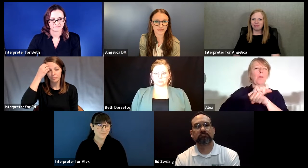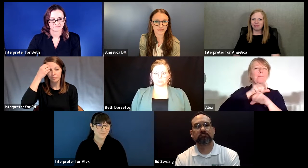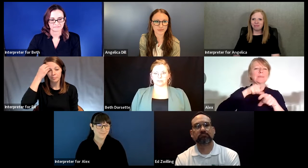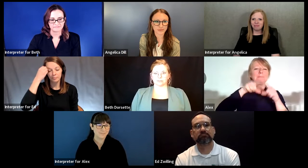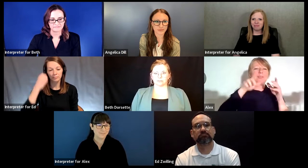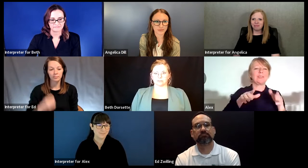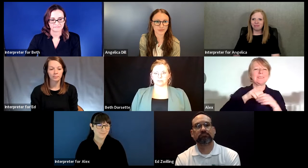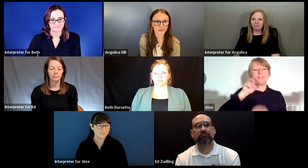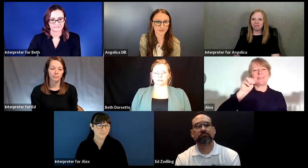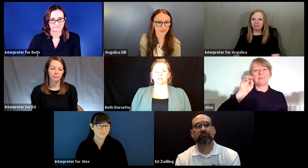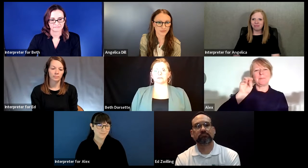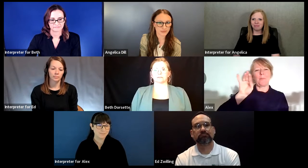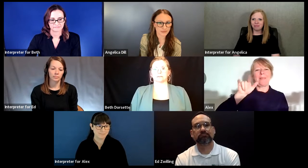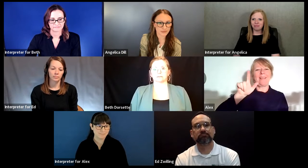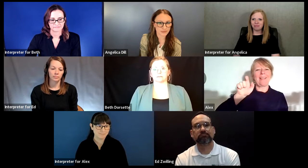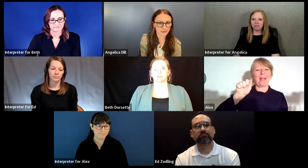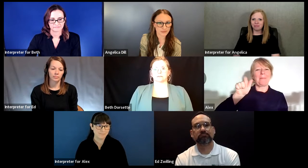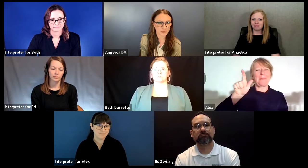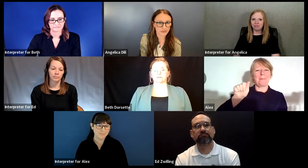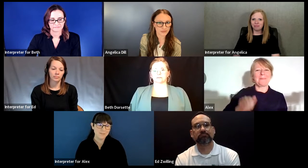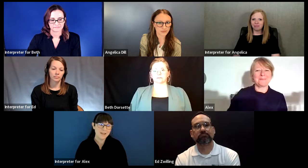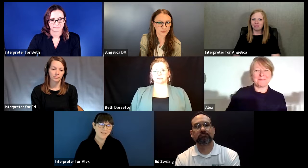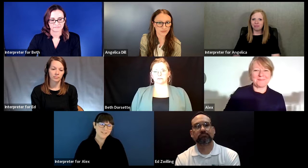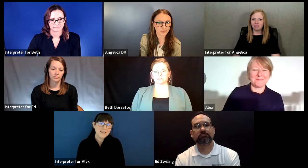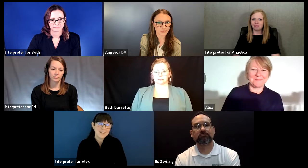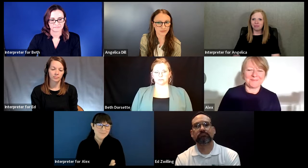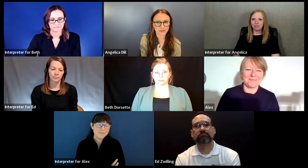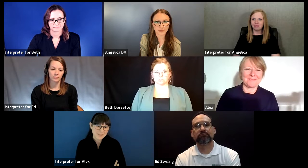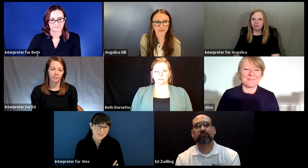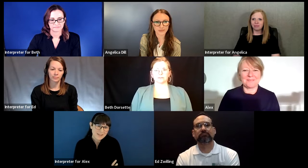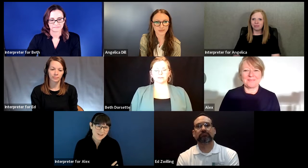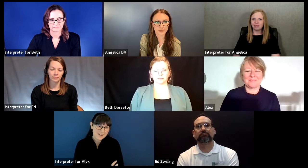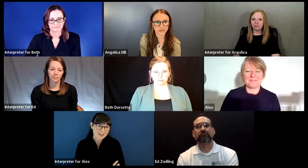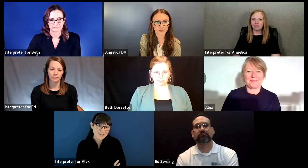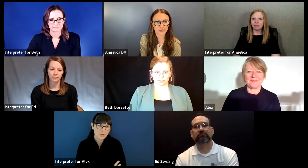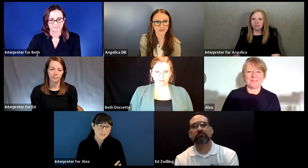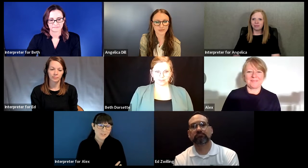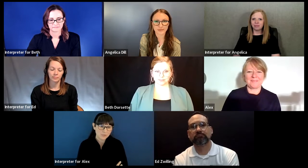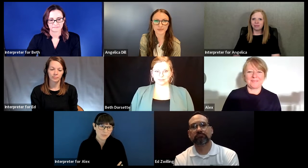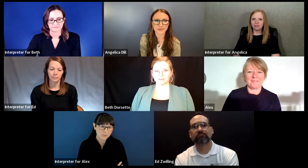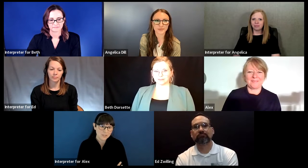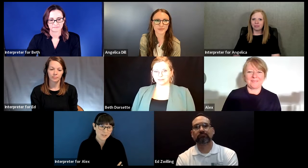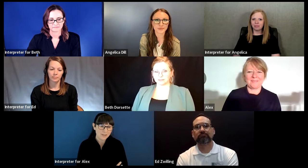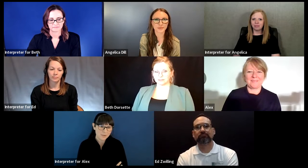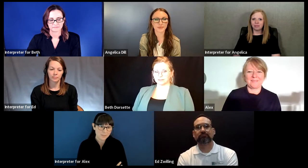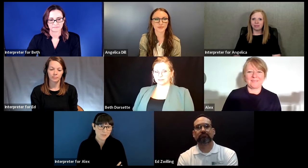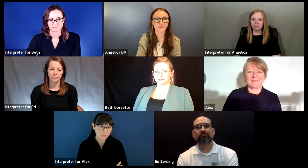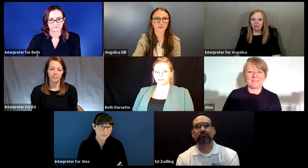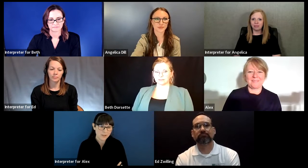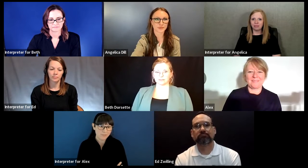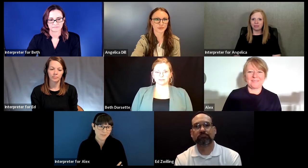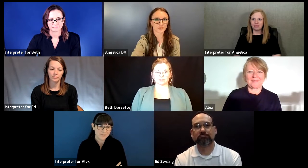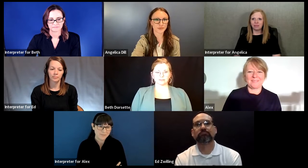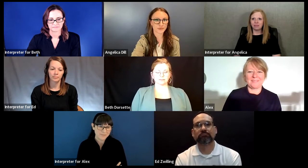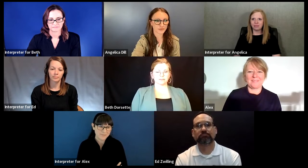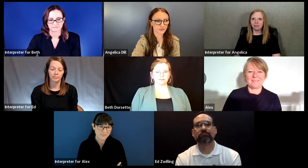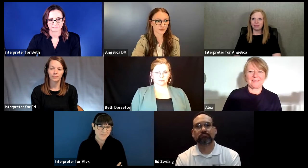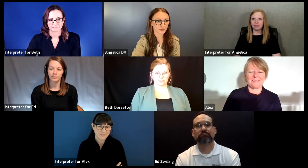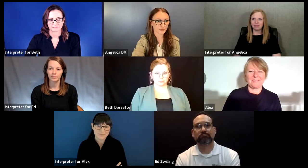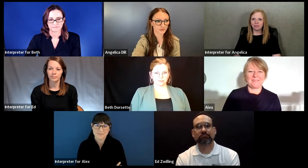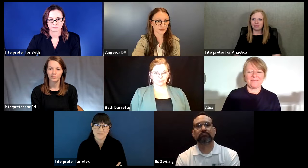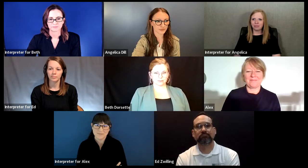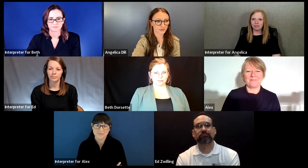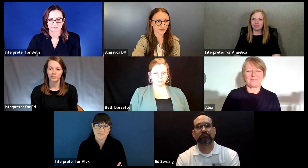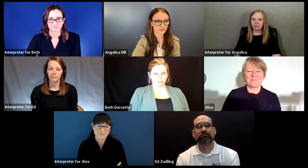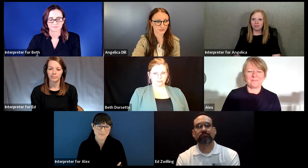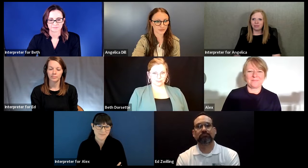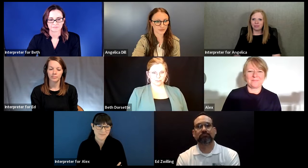I'm Alex Tenney and I went to the Alabama School for the Deaf.